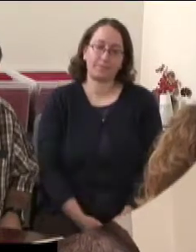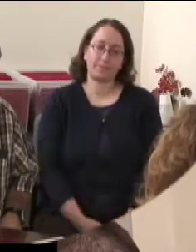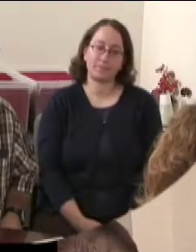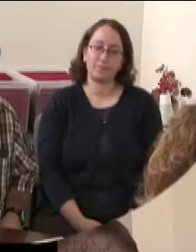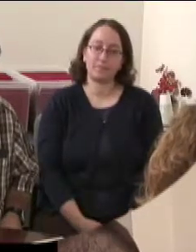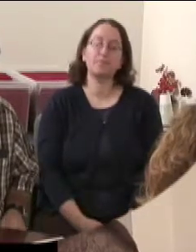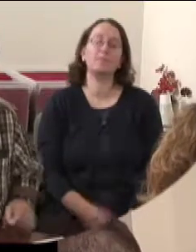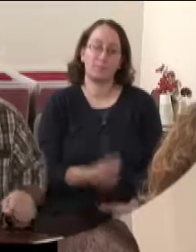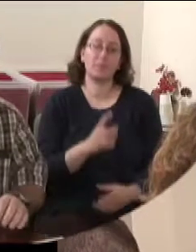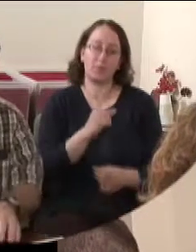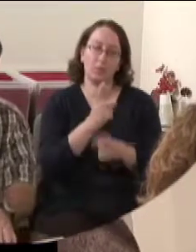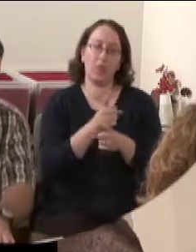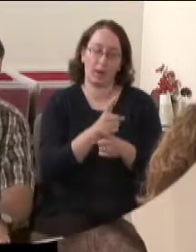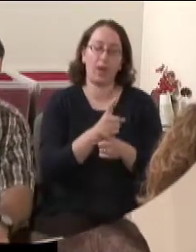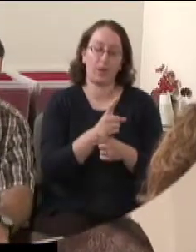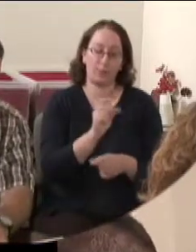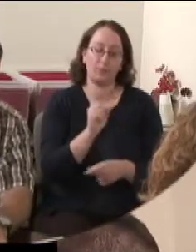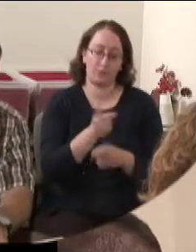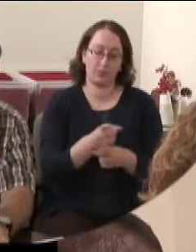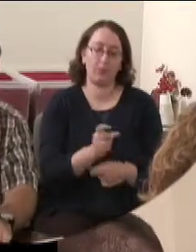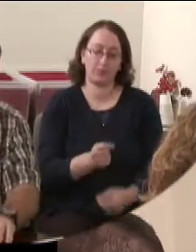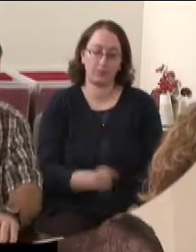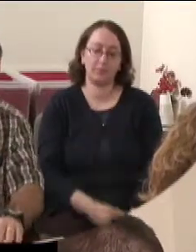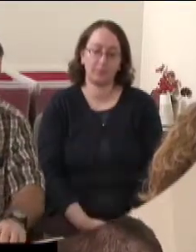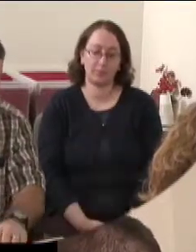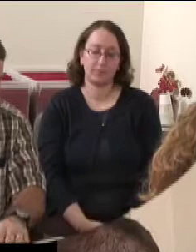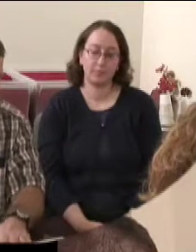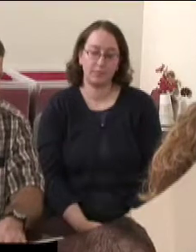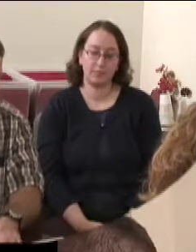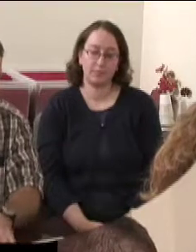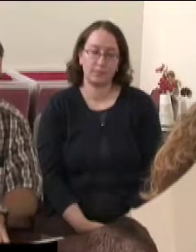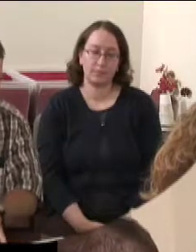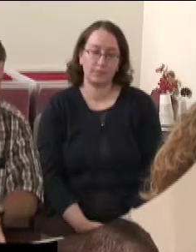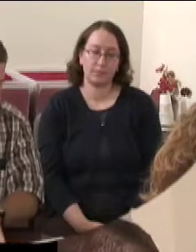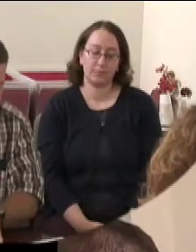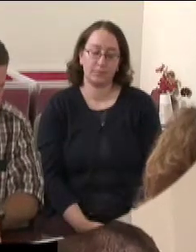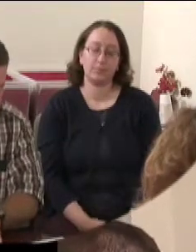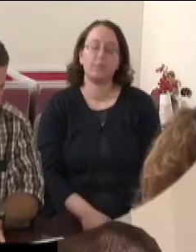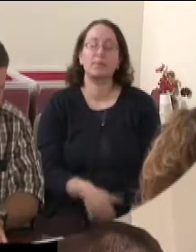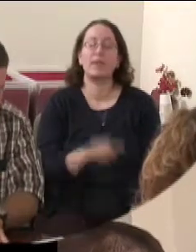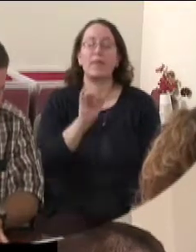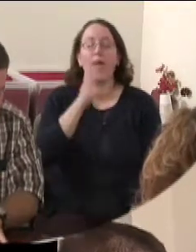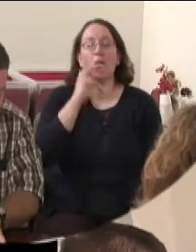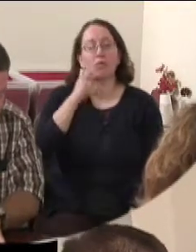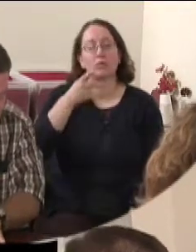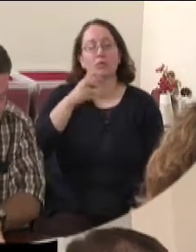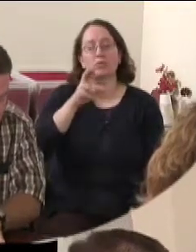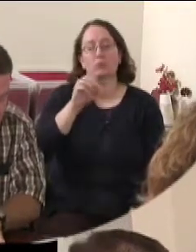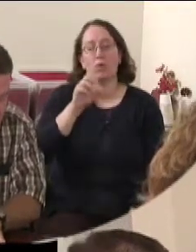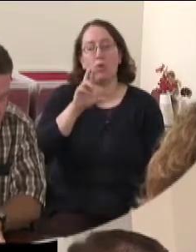Kelly: That's all that should be approved on that. Steven: Yes, that was the prorated amount,